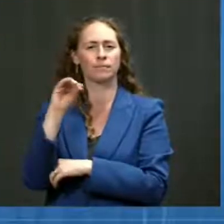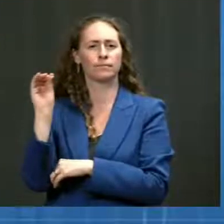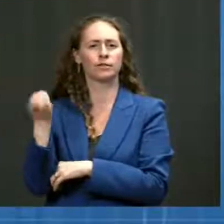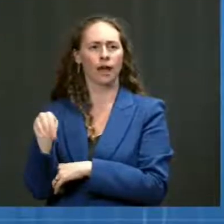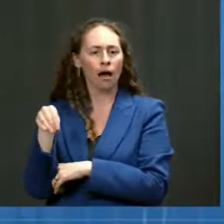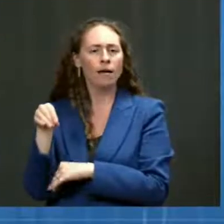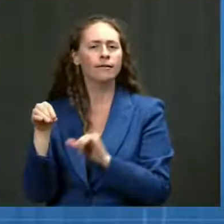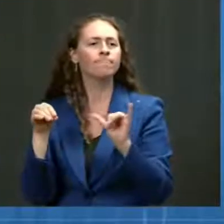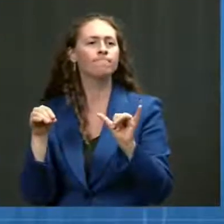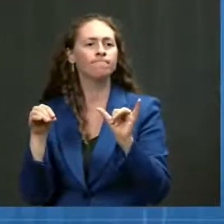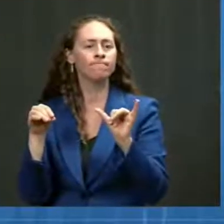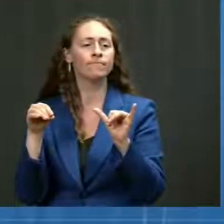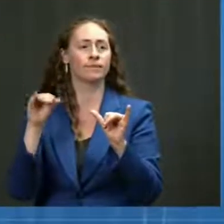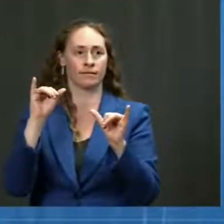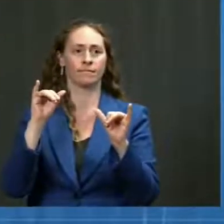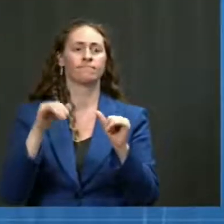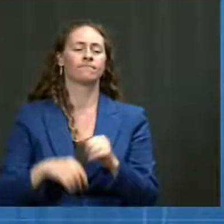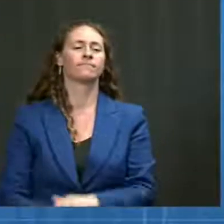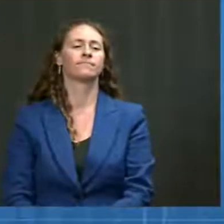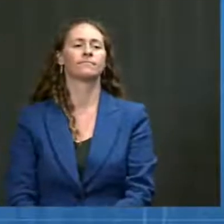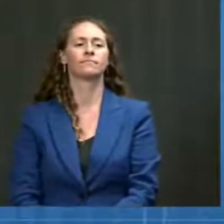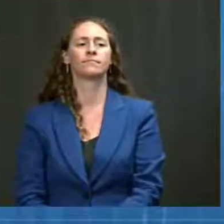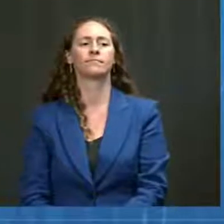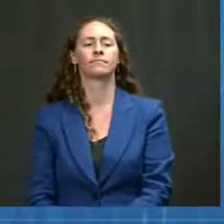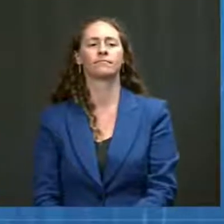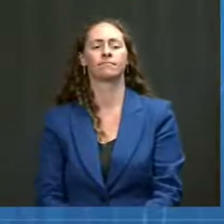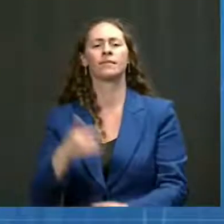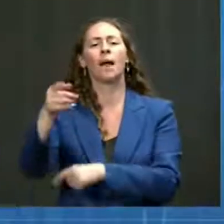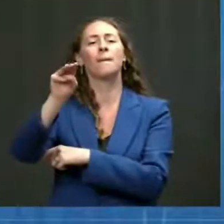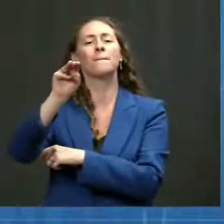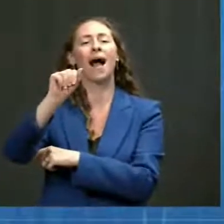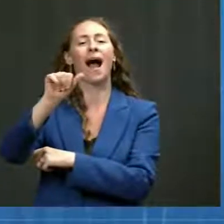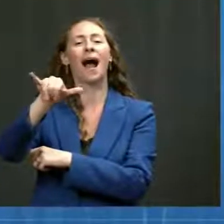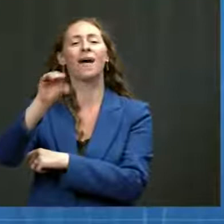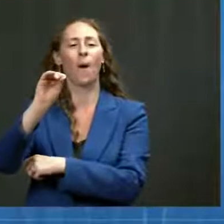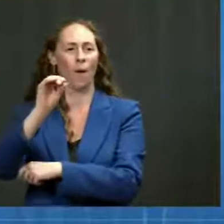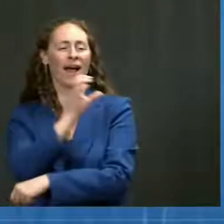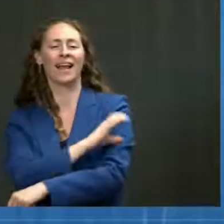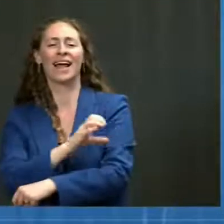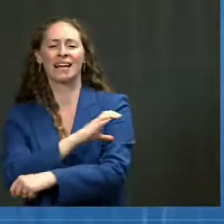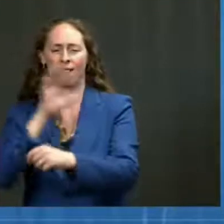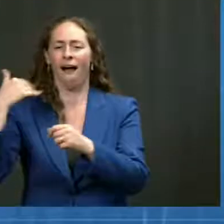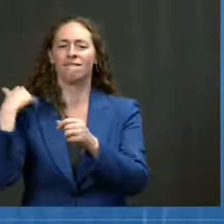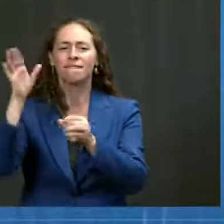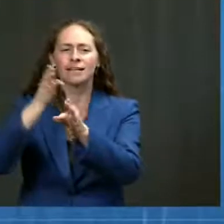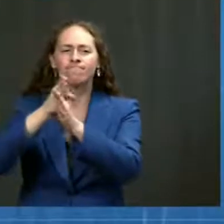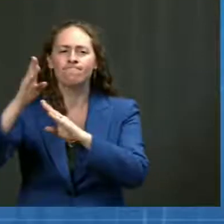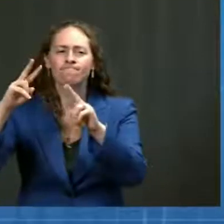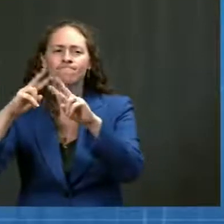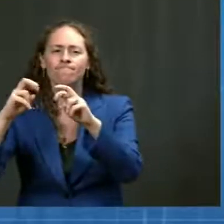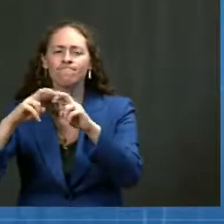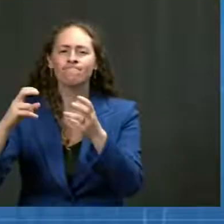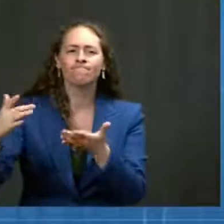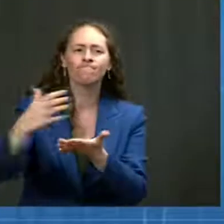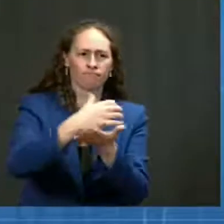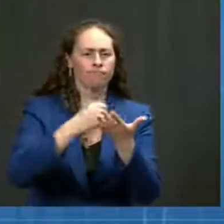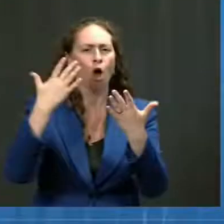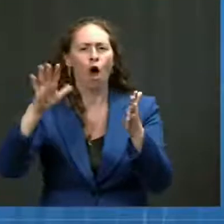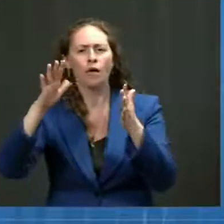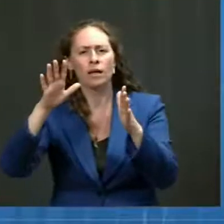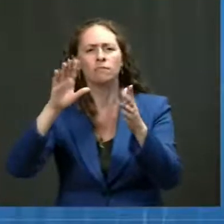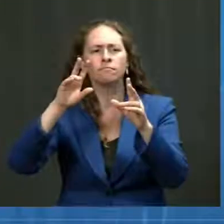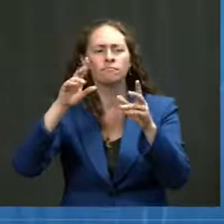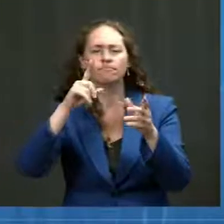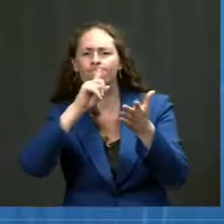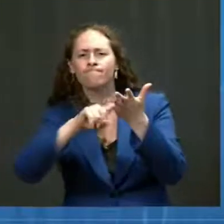THIS DATA WILL BE PUBLISHED